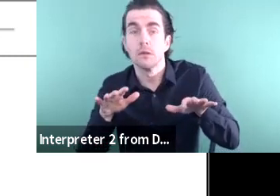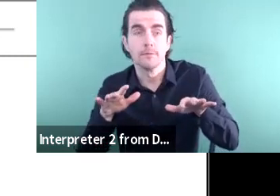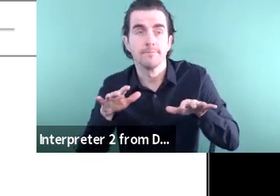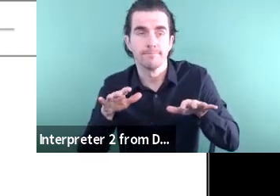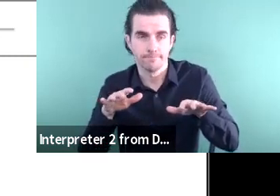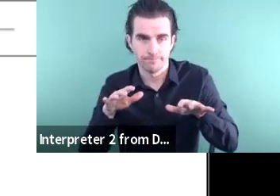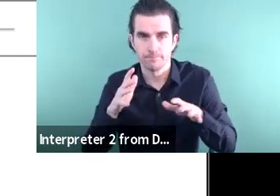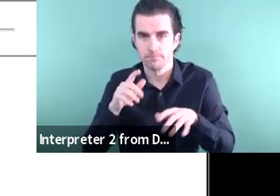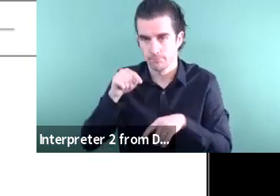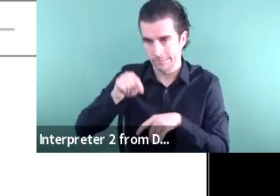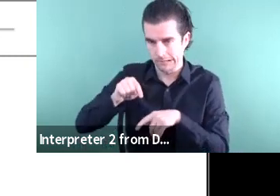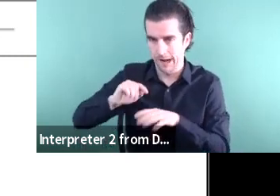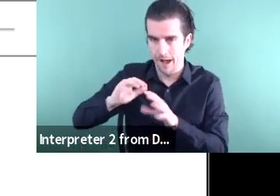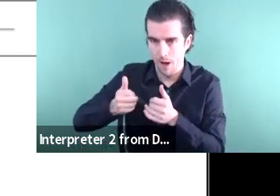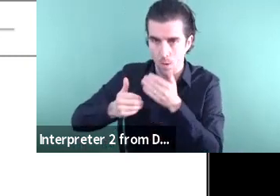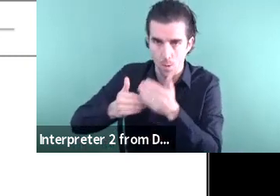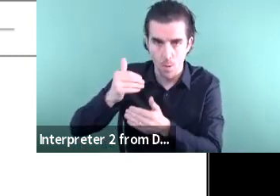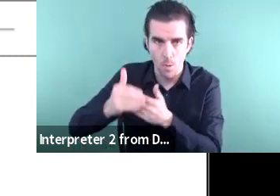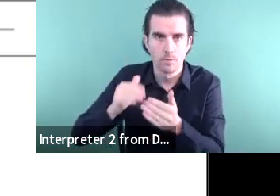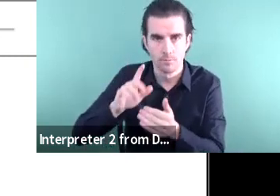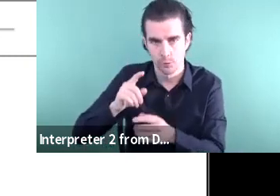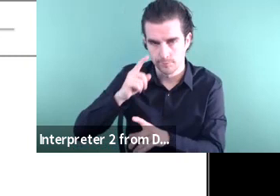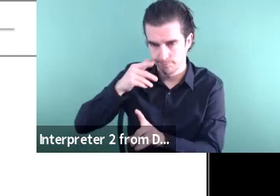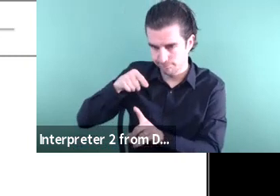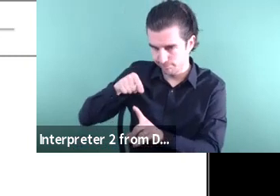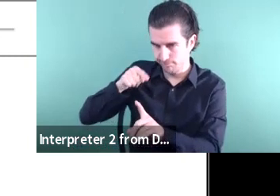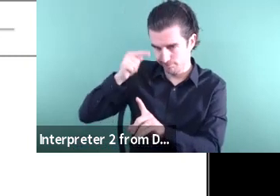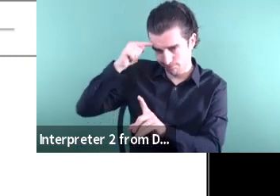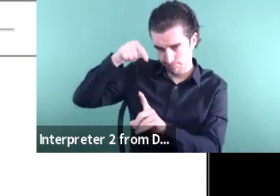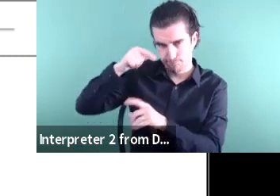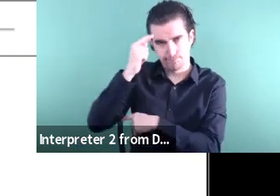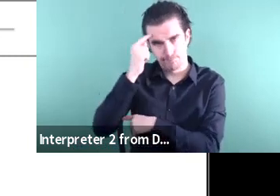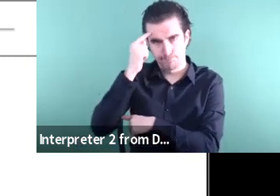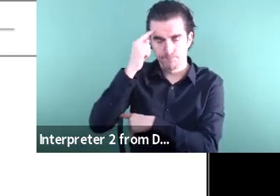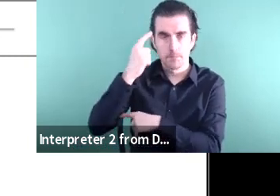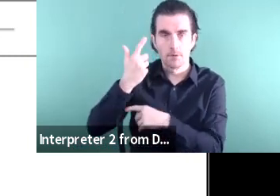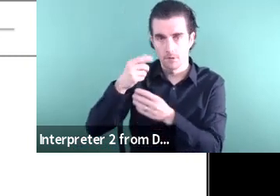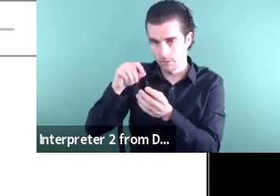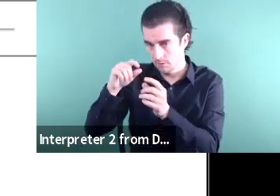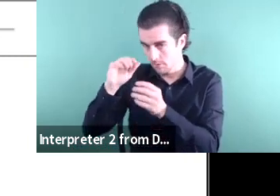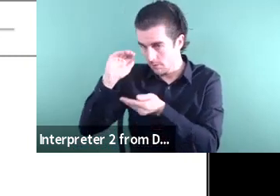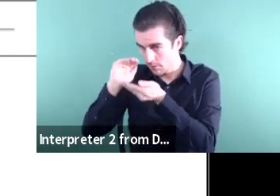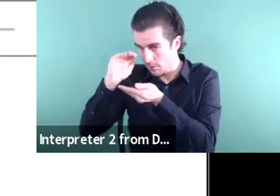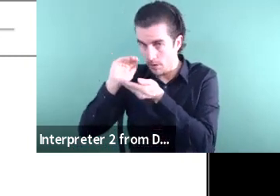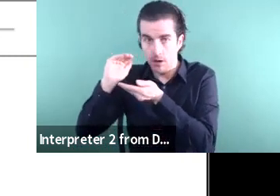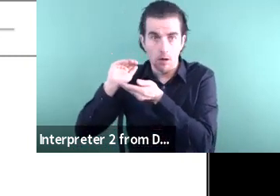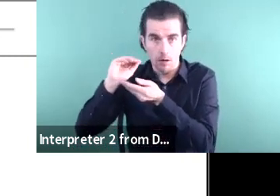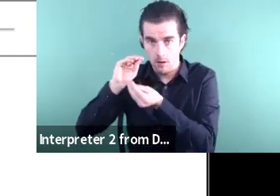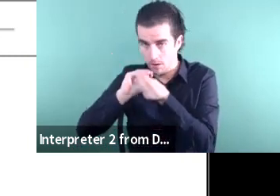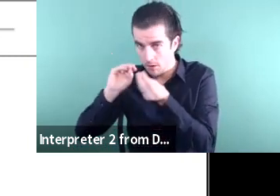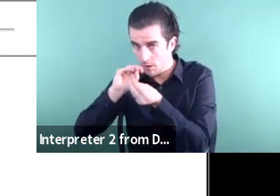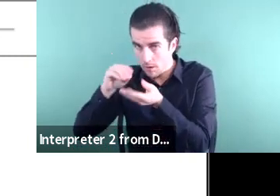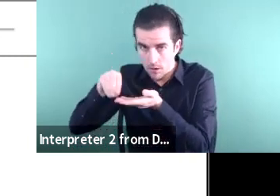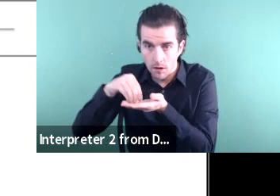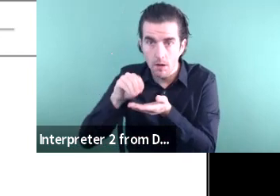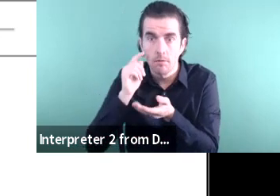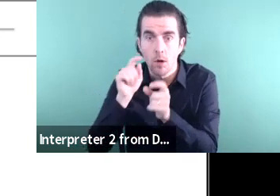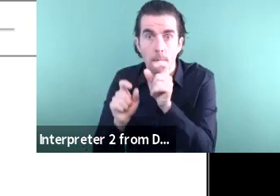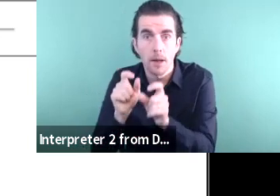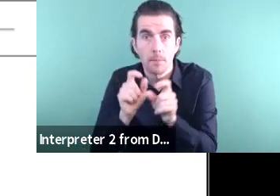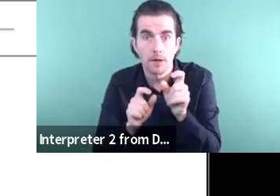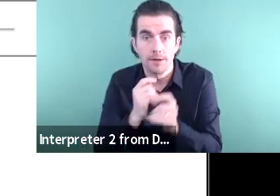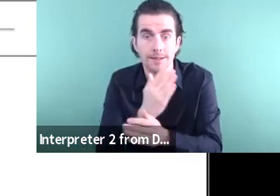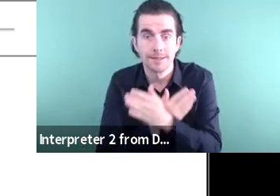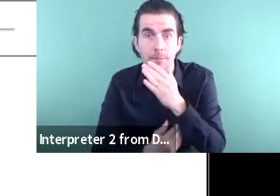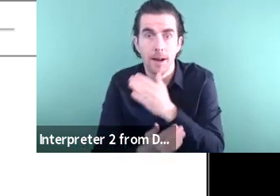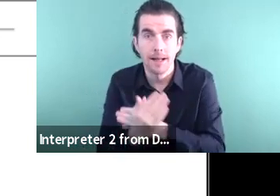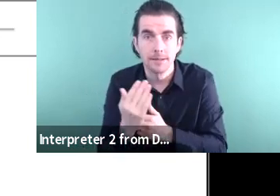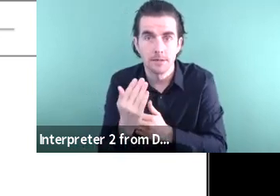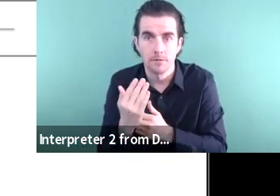disability in their family, have been included in the food stamp programme. In the second example.